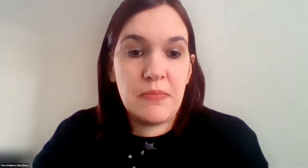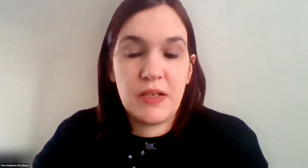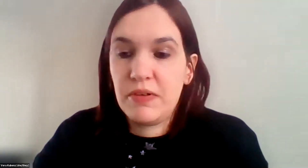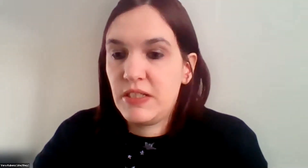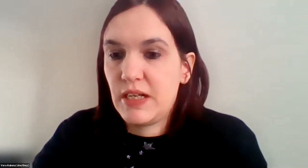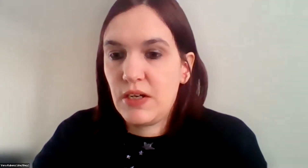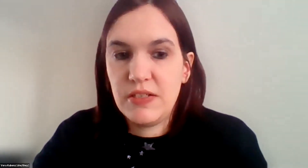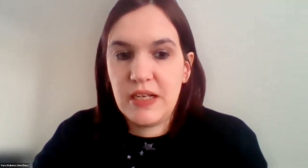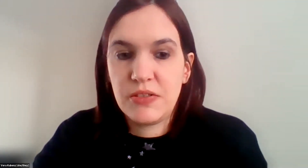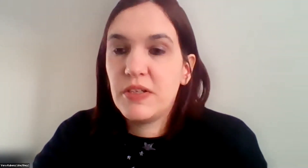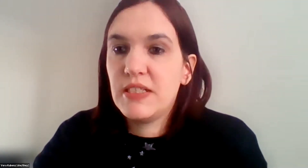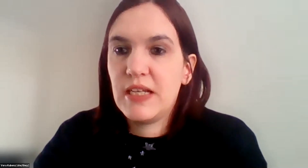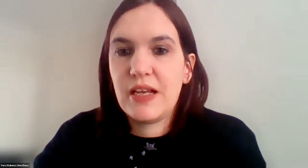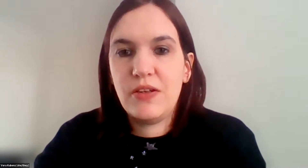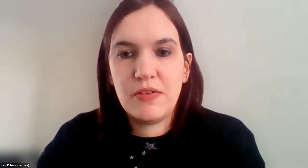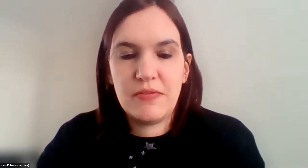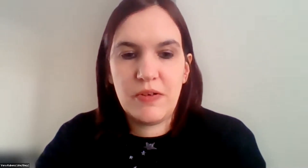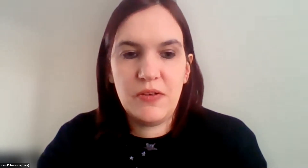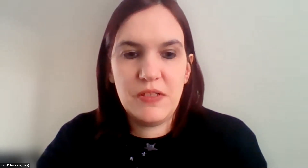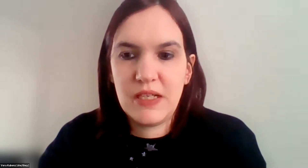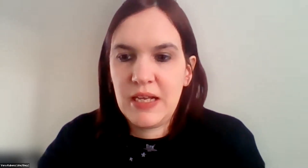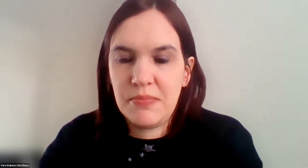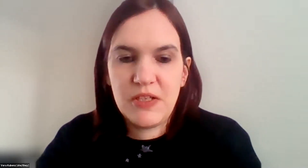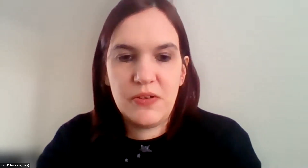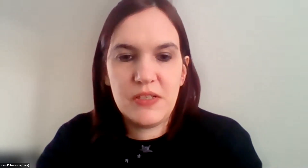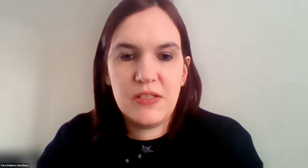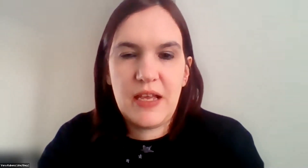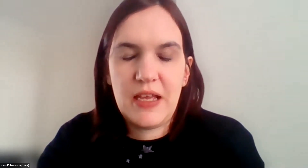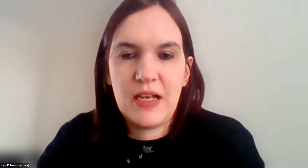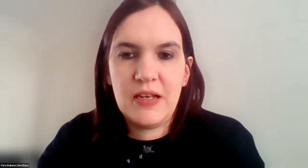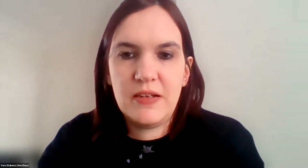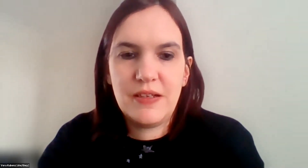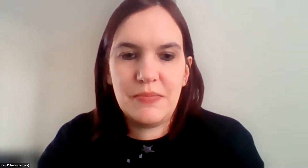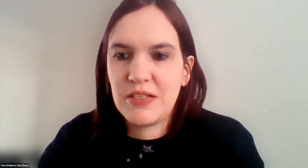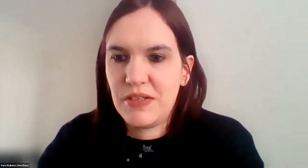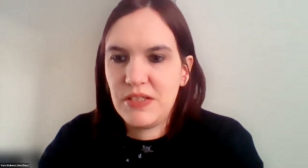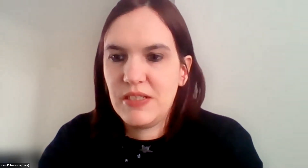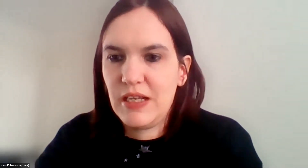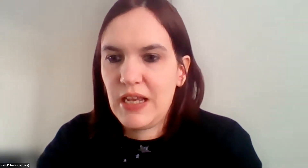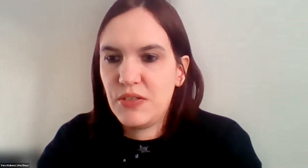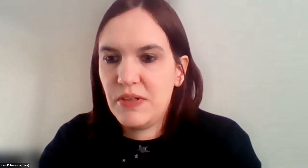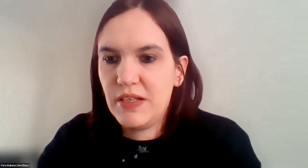I just wanted to say thank you to everyone who's joined us today and asked questions and engaged with